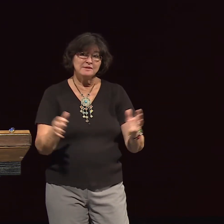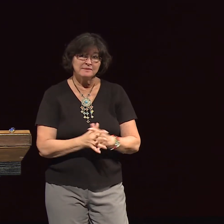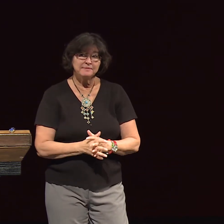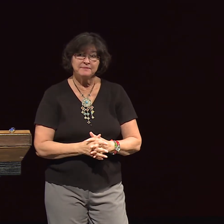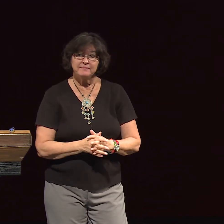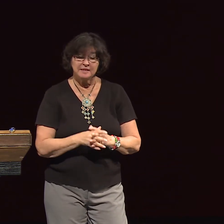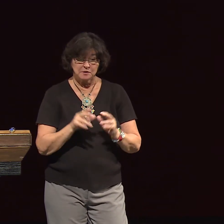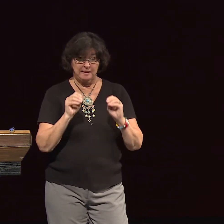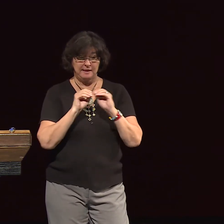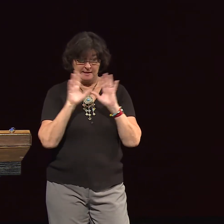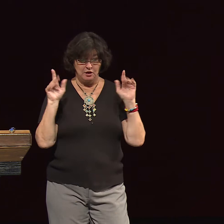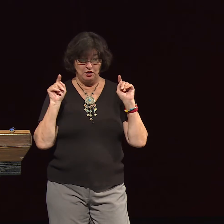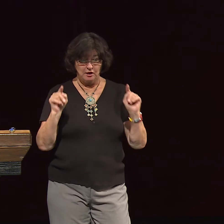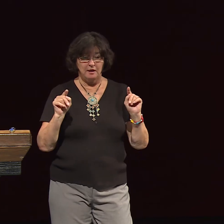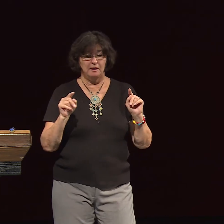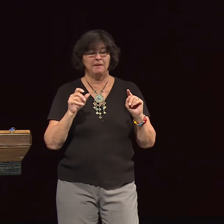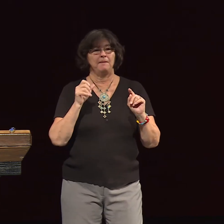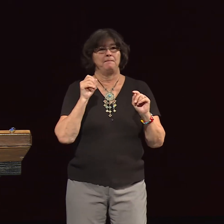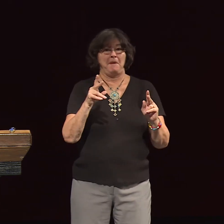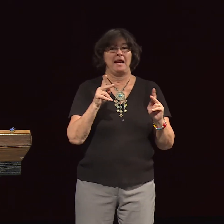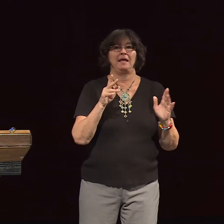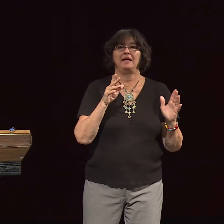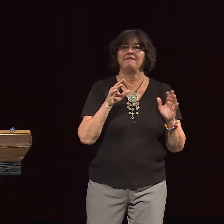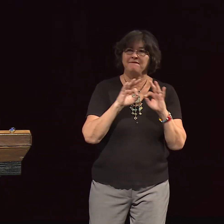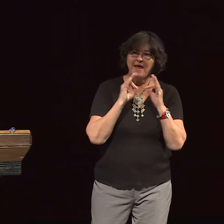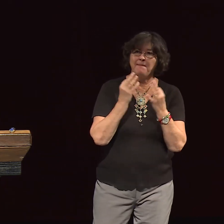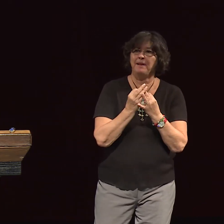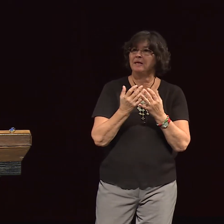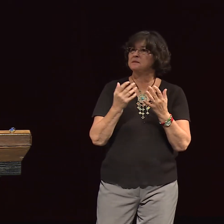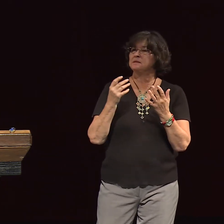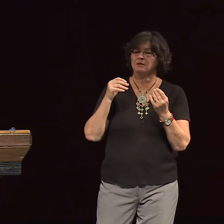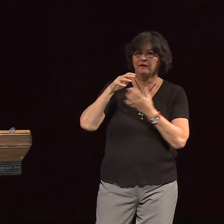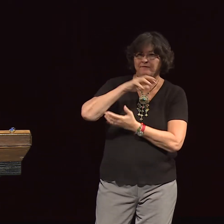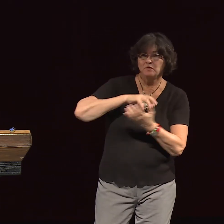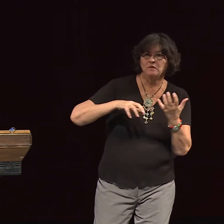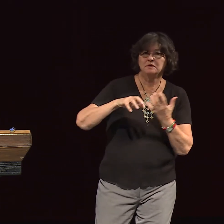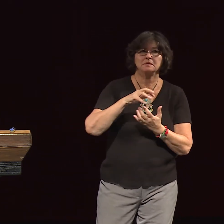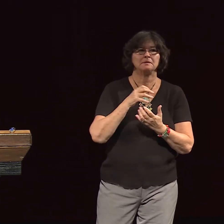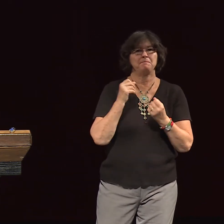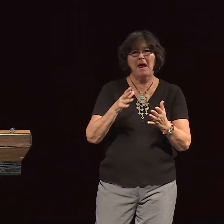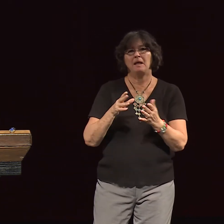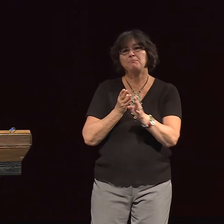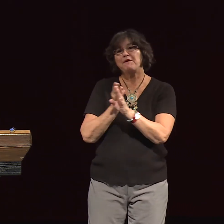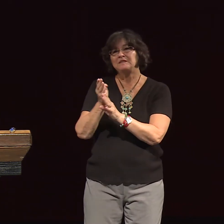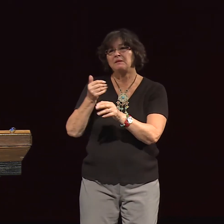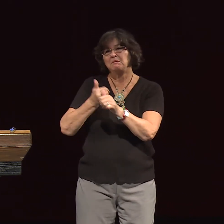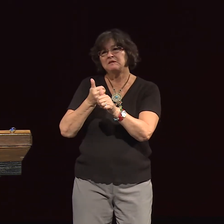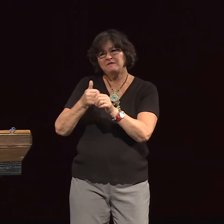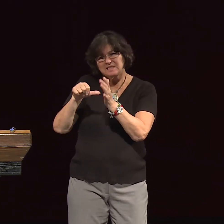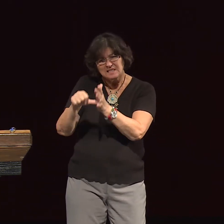Communication modes are applied to any language that someone may have.